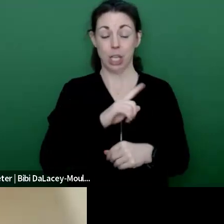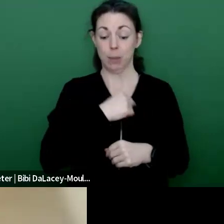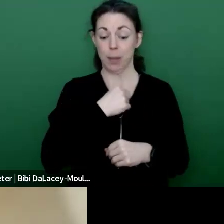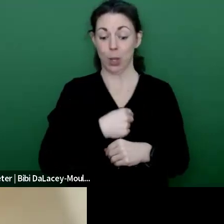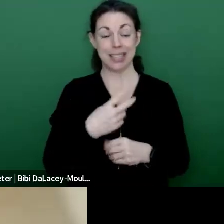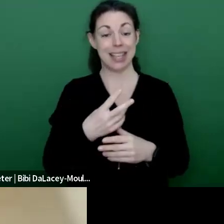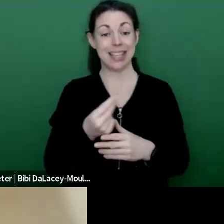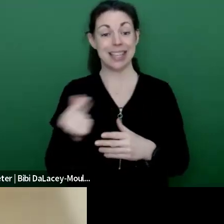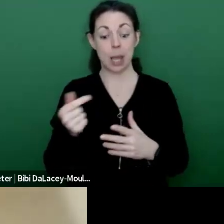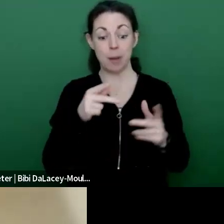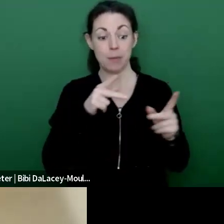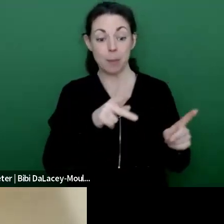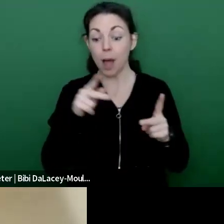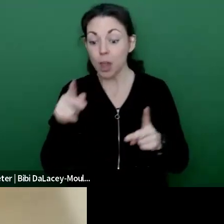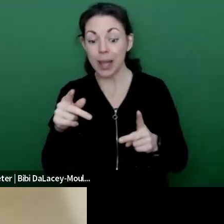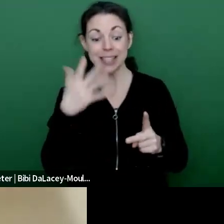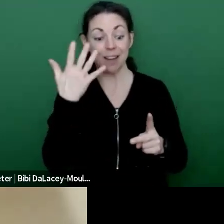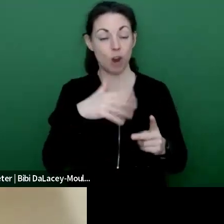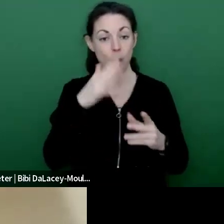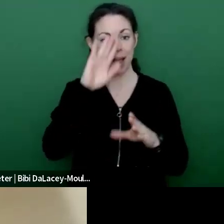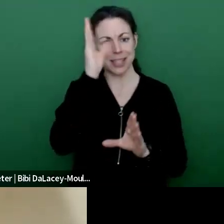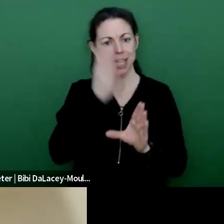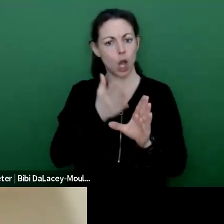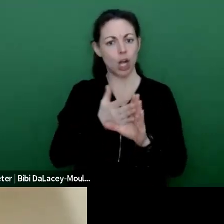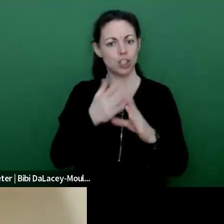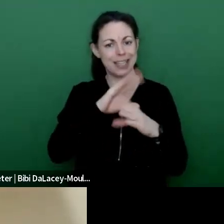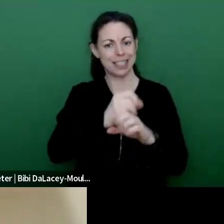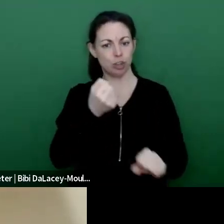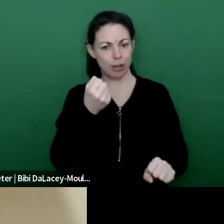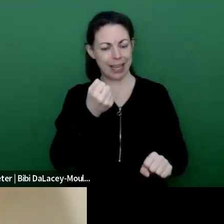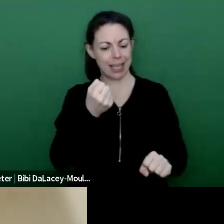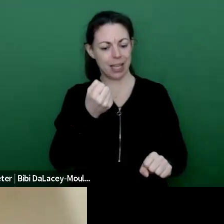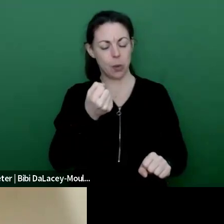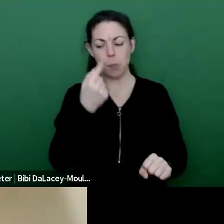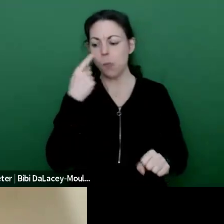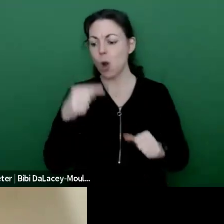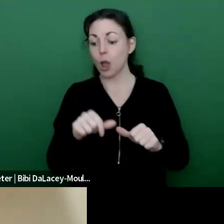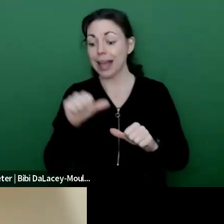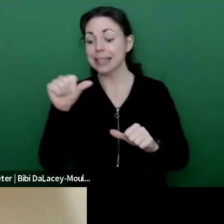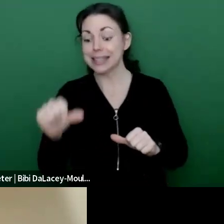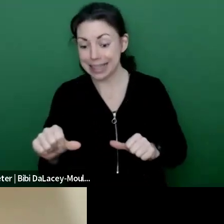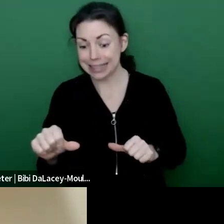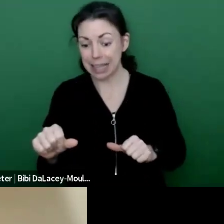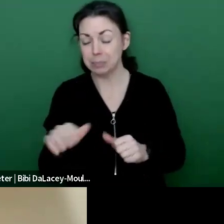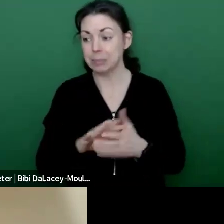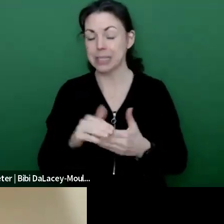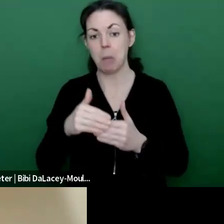doing psychology as an undergrad, and lots of them involved an awful lot more studying, qualifications, and I thought,